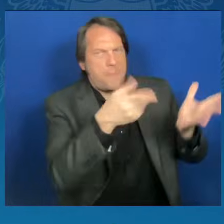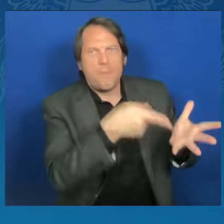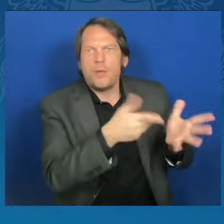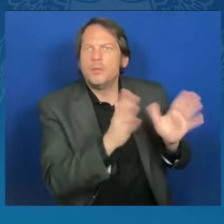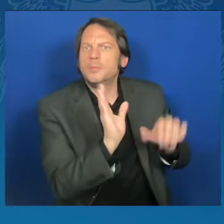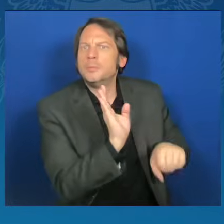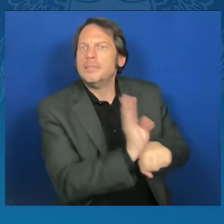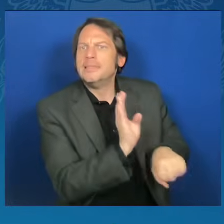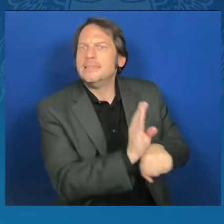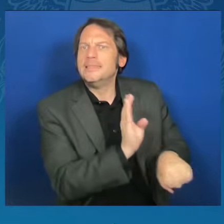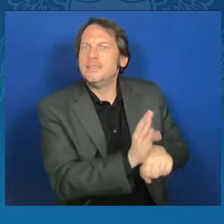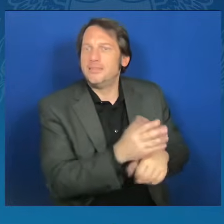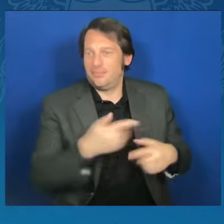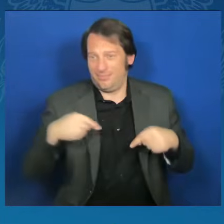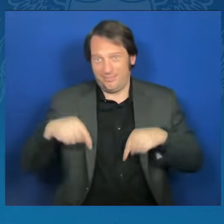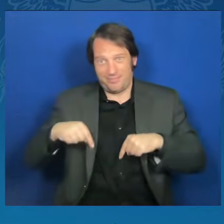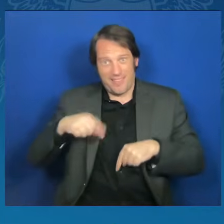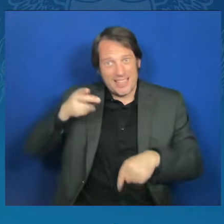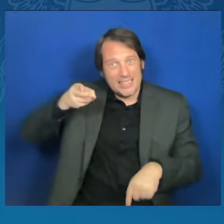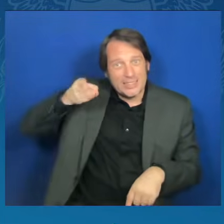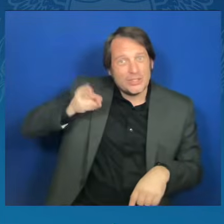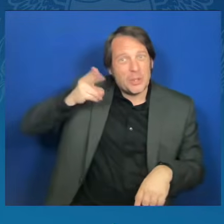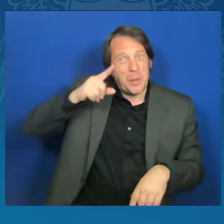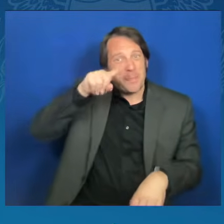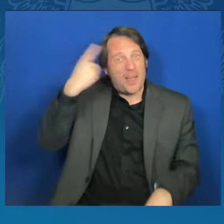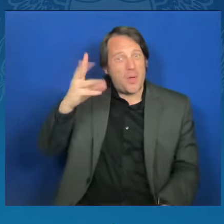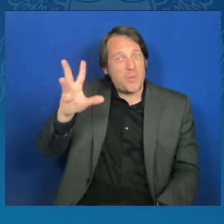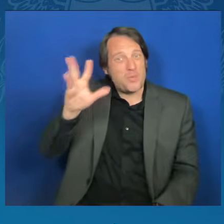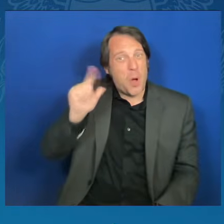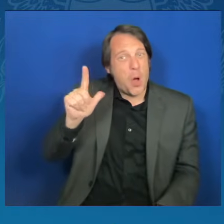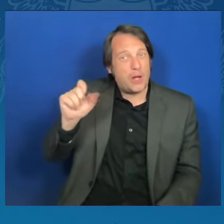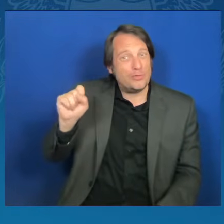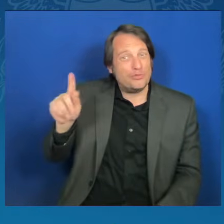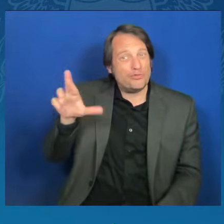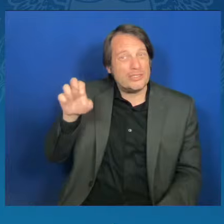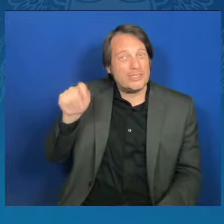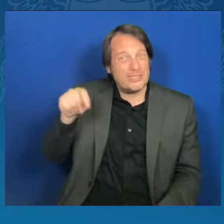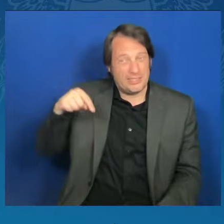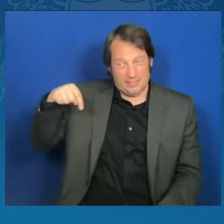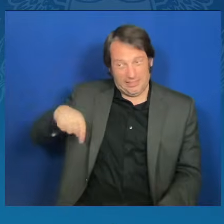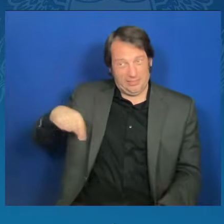this district in Durham is really -- it’s -- it -- actually, I -- I just stand here